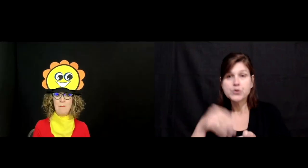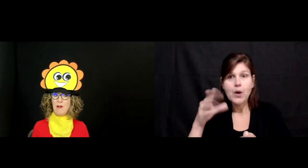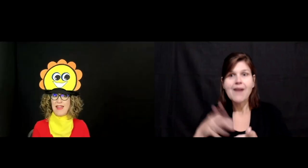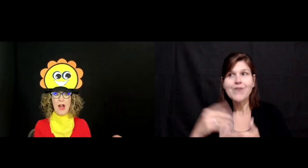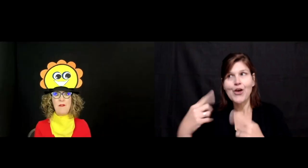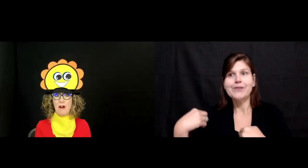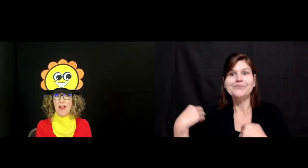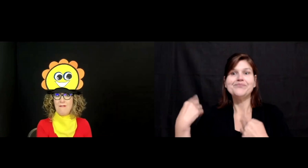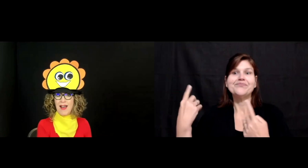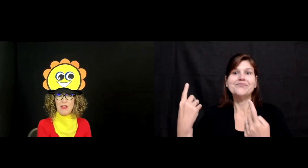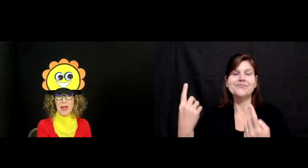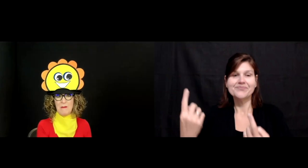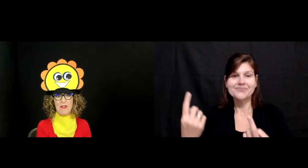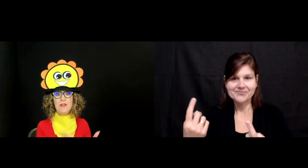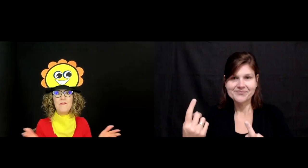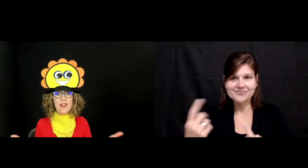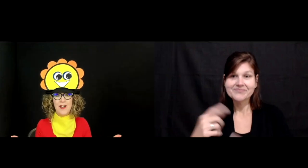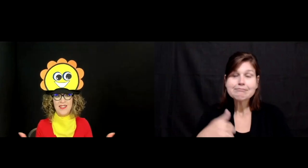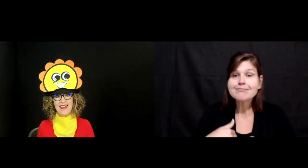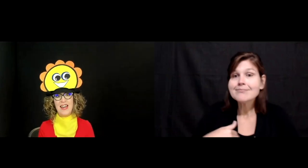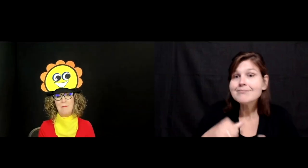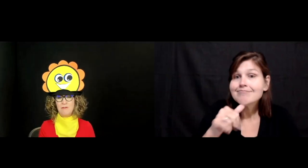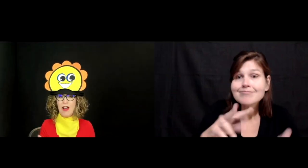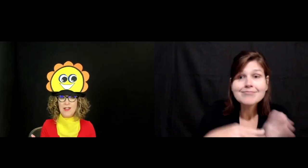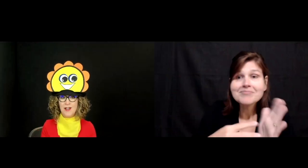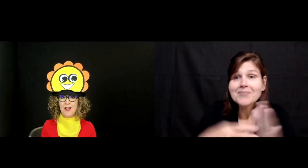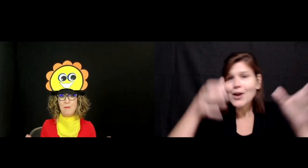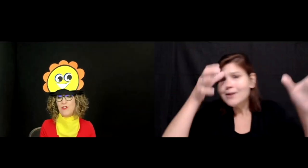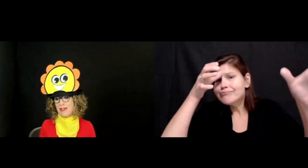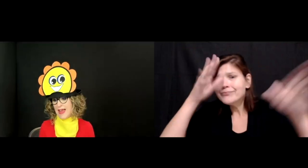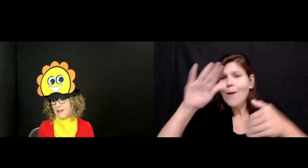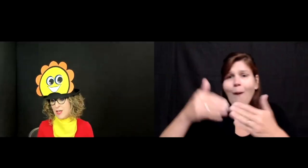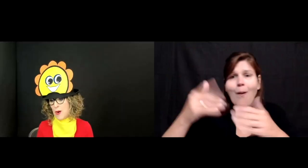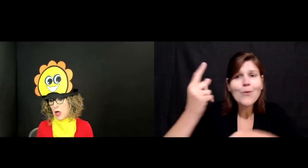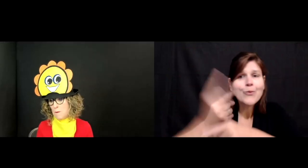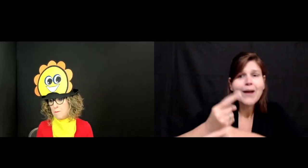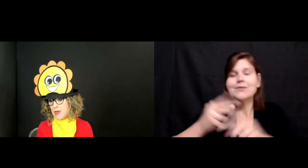I'm not saying I always got that right to begin with, but I've learned and I'm trying to learn as much as I can to go along.